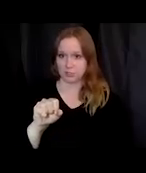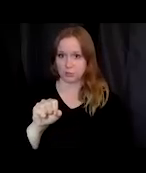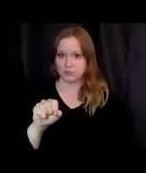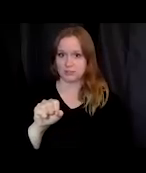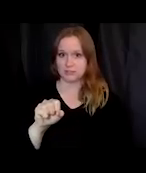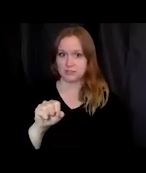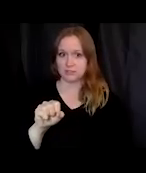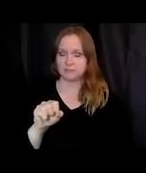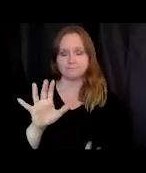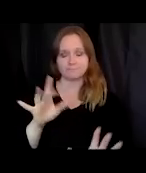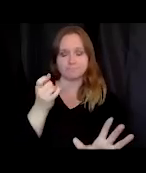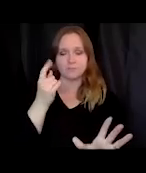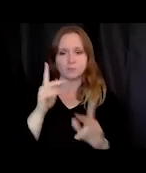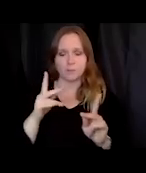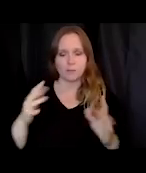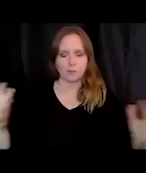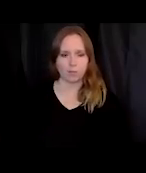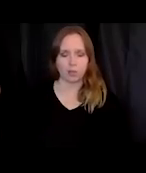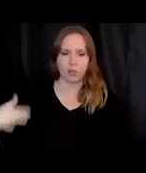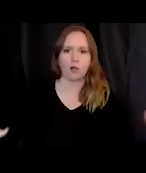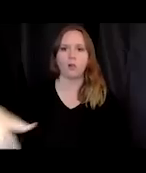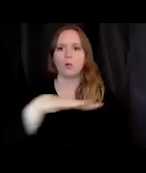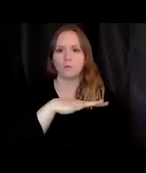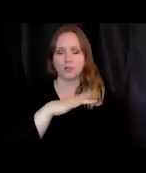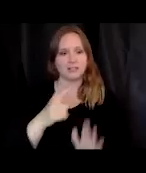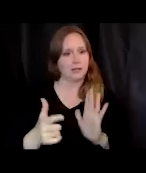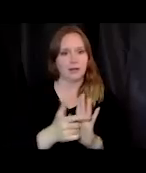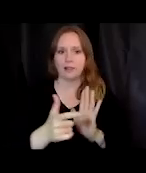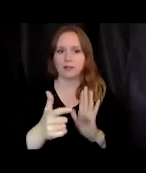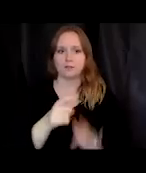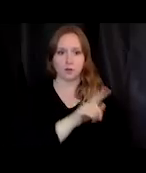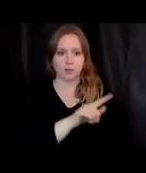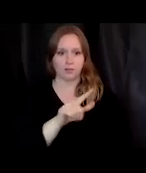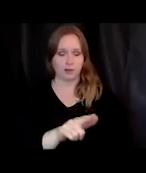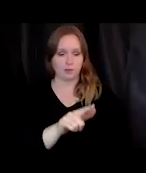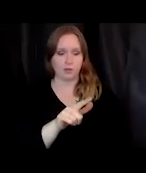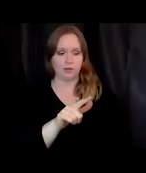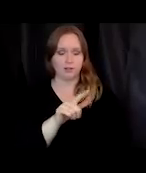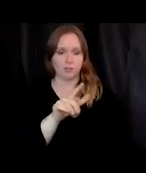from all over, it is illegal for a landlord on his or her own to remove tenants and occupants from